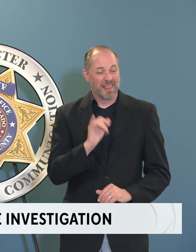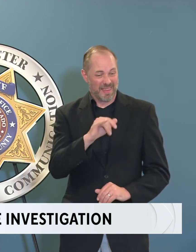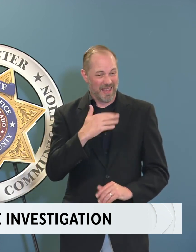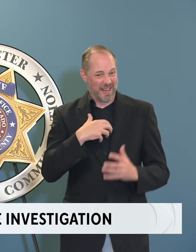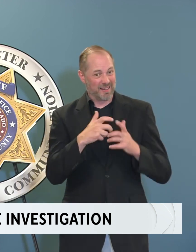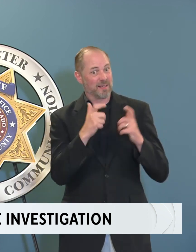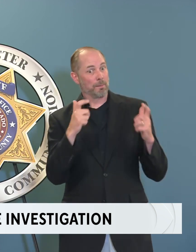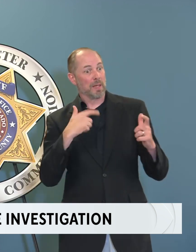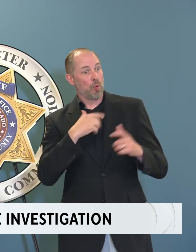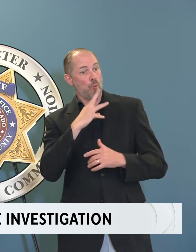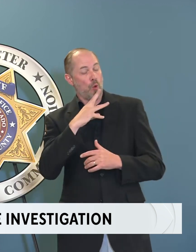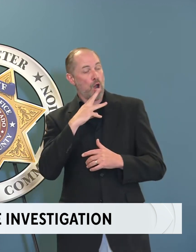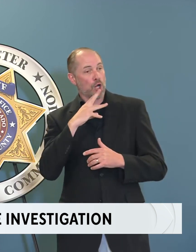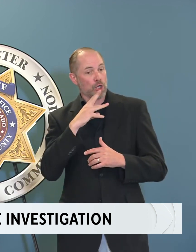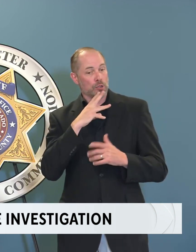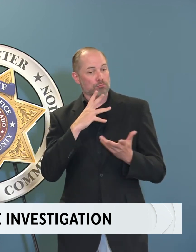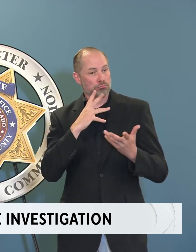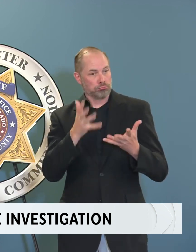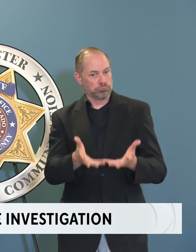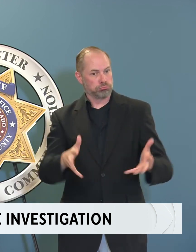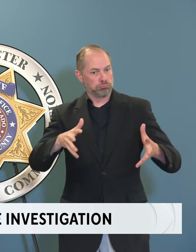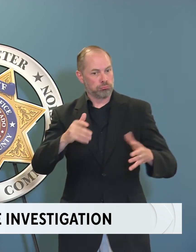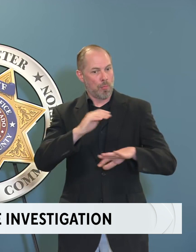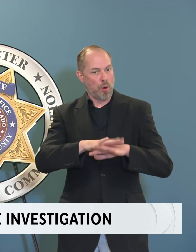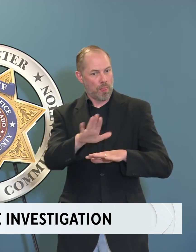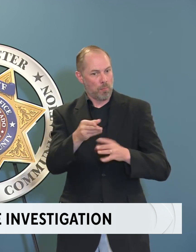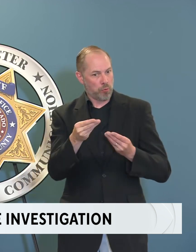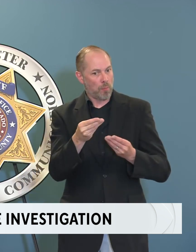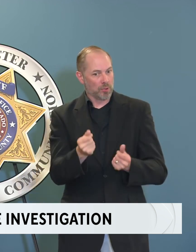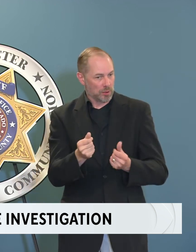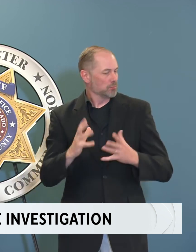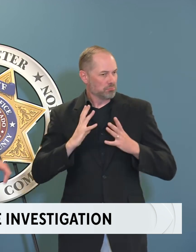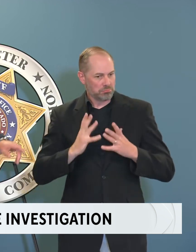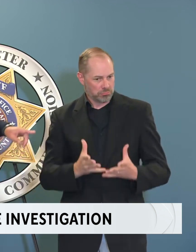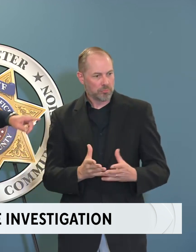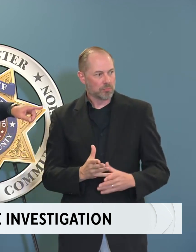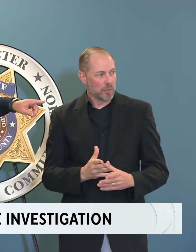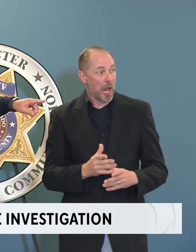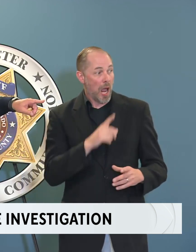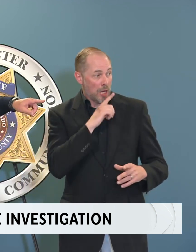THEN BURY IT. GIVEN THE WEATHER ON THAT DAY, THE FACT THAT